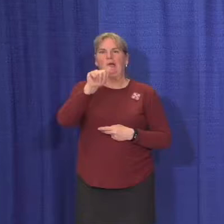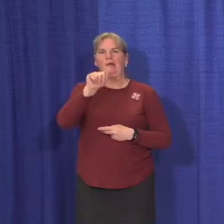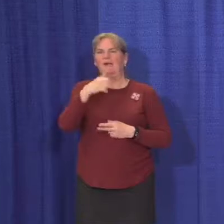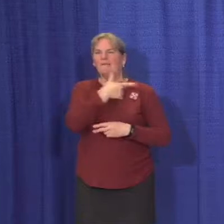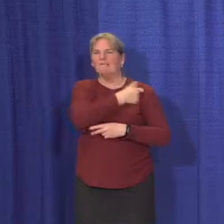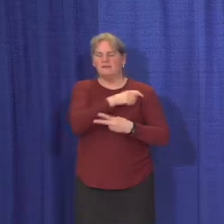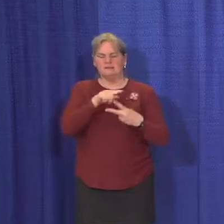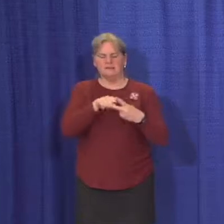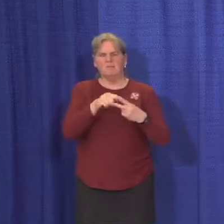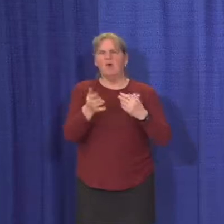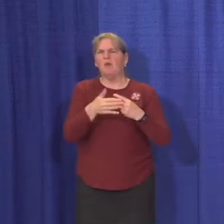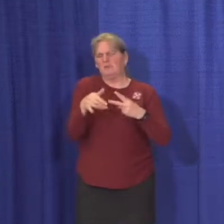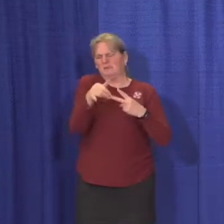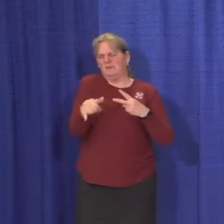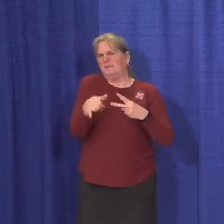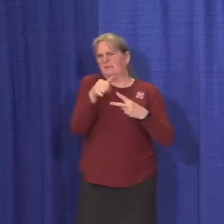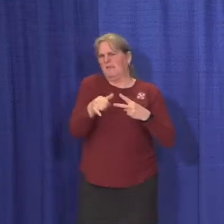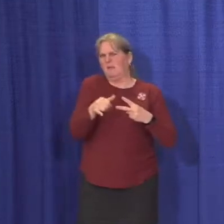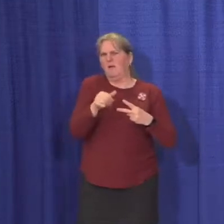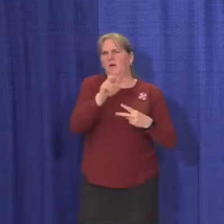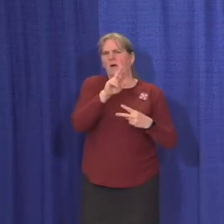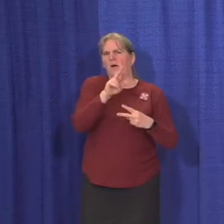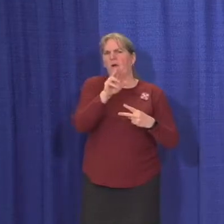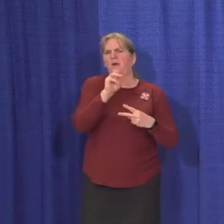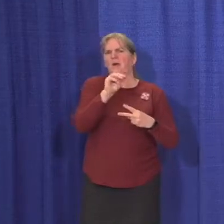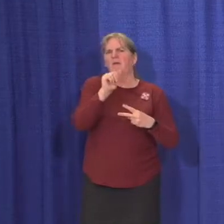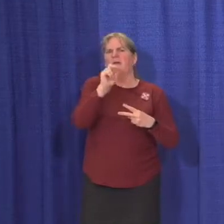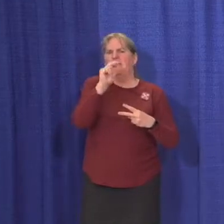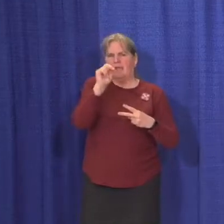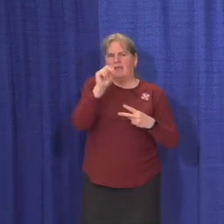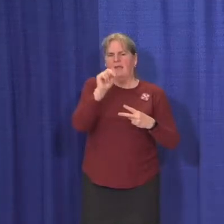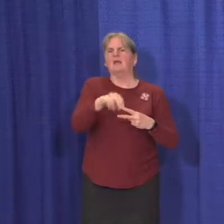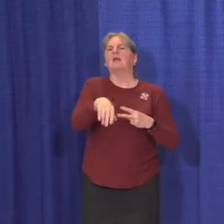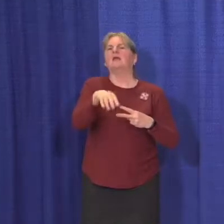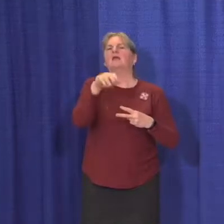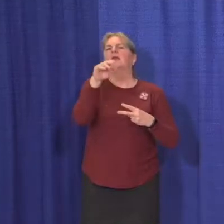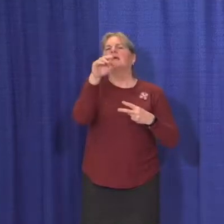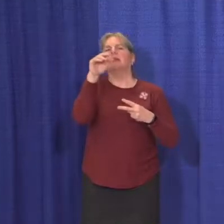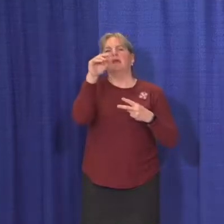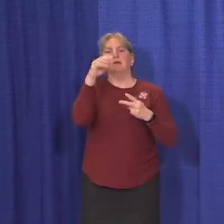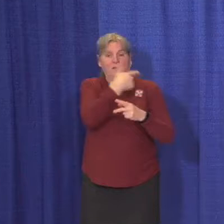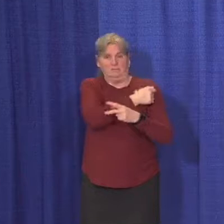Pfizer and Moderna are very similar mRNA vaccines.